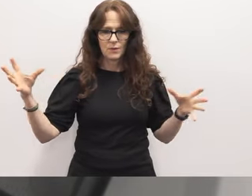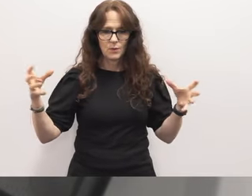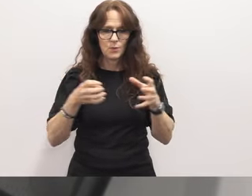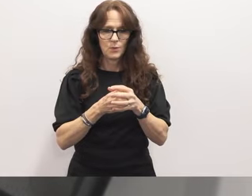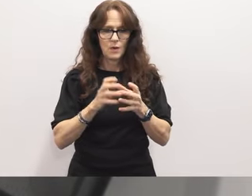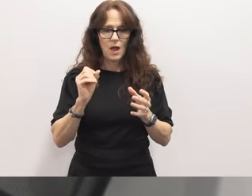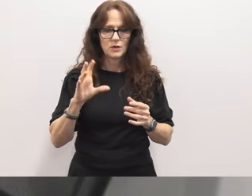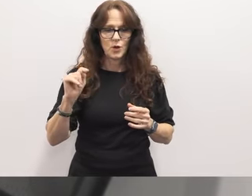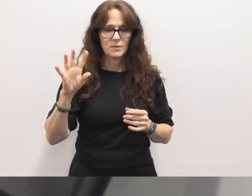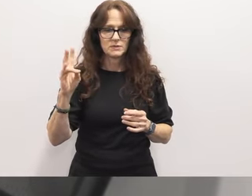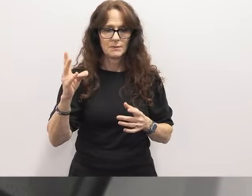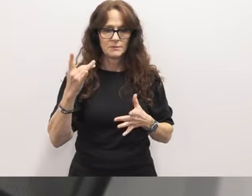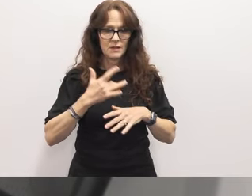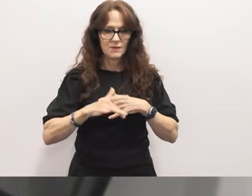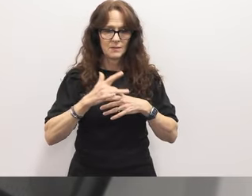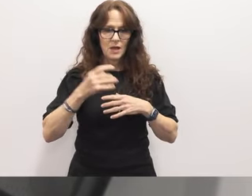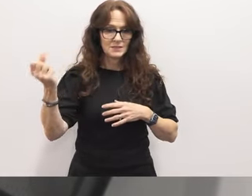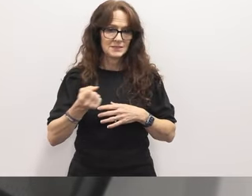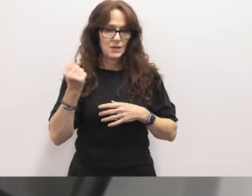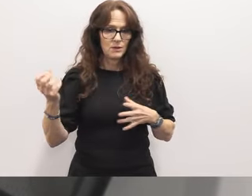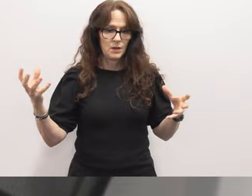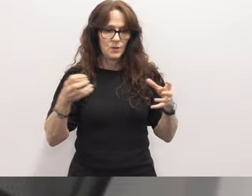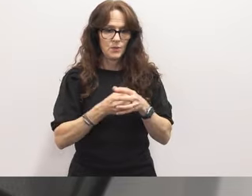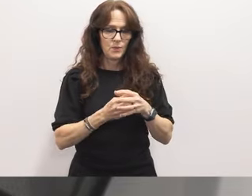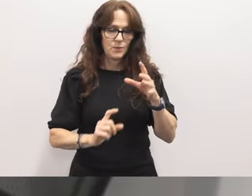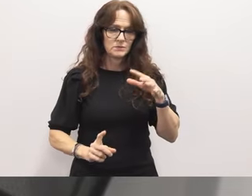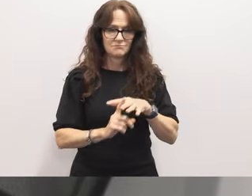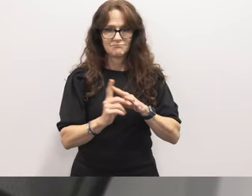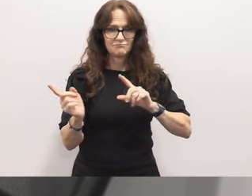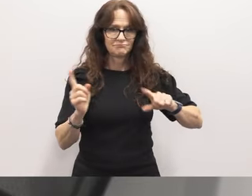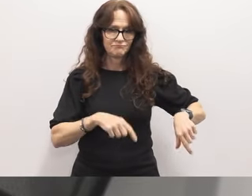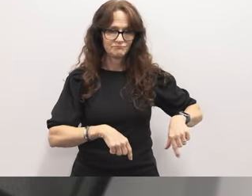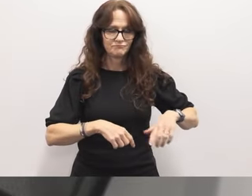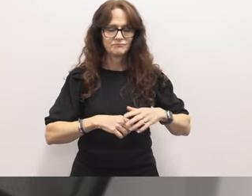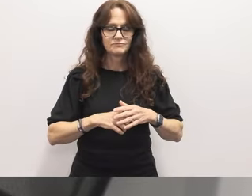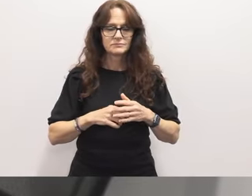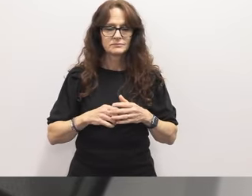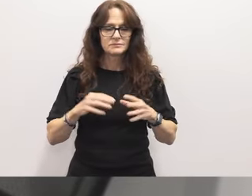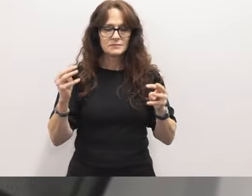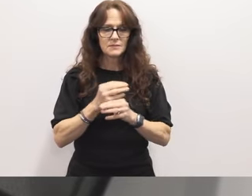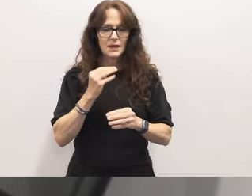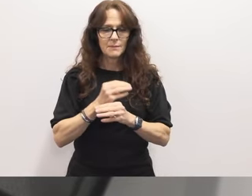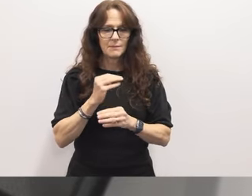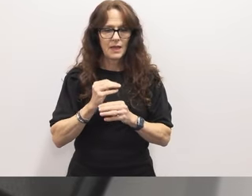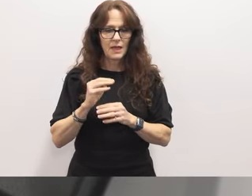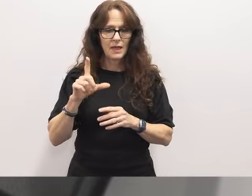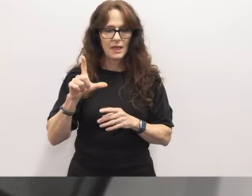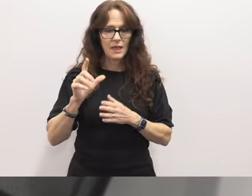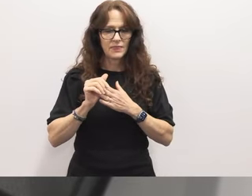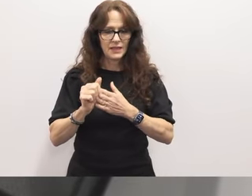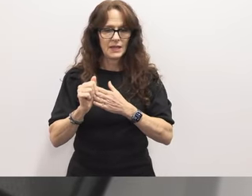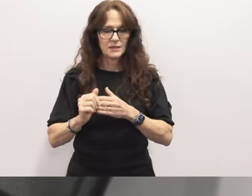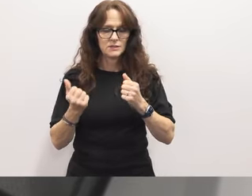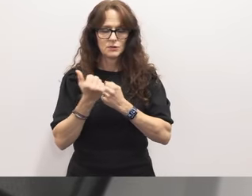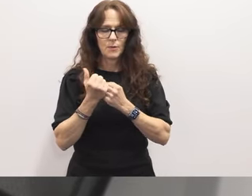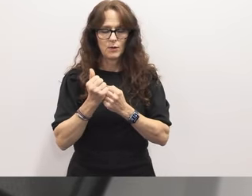So if you guys are free on Saturday, feel free to stop by. And then as the math lead, I'll be supporting third, fourth, and fifth grade with a tier one